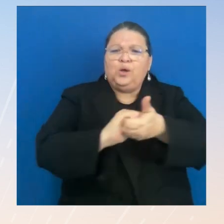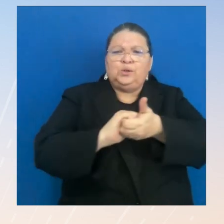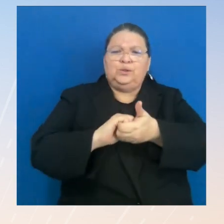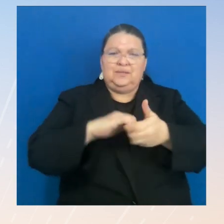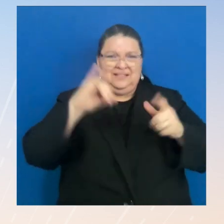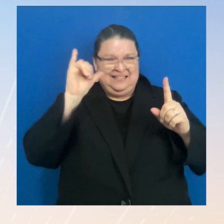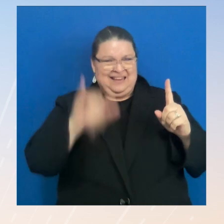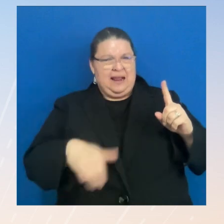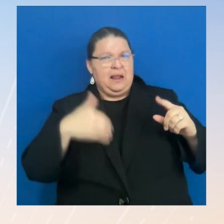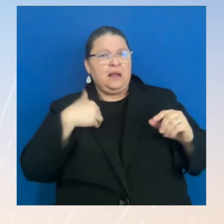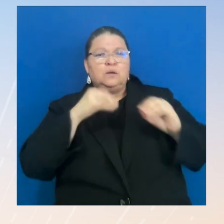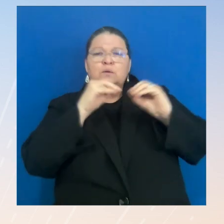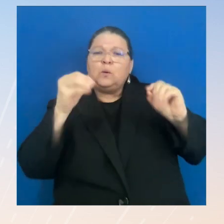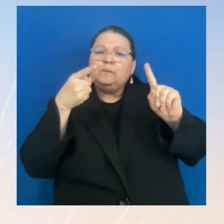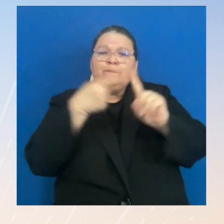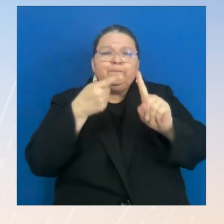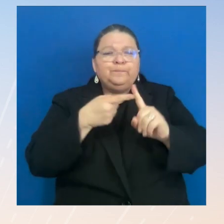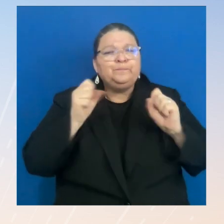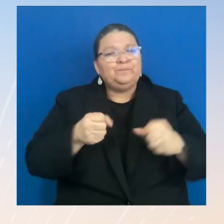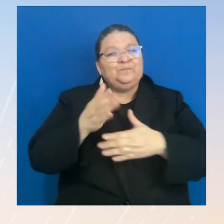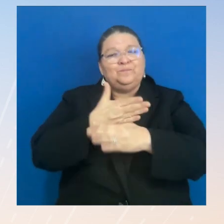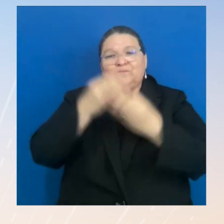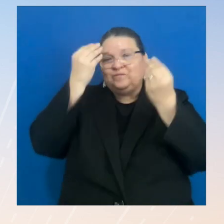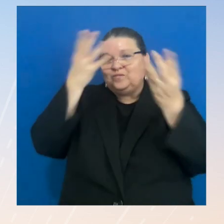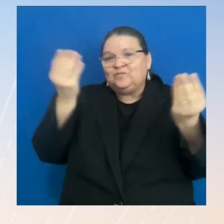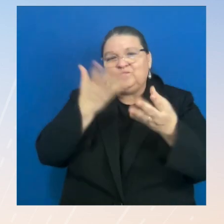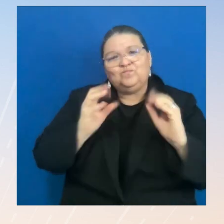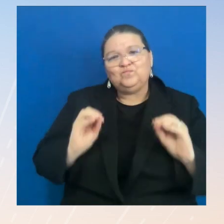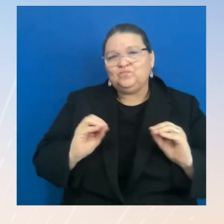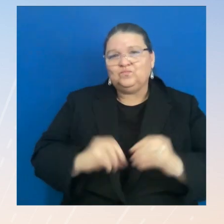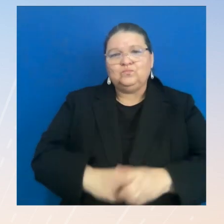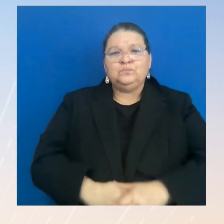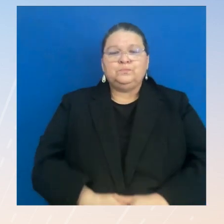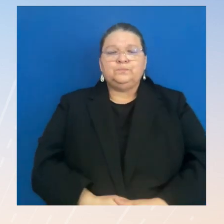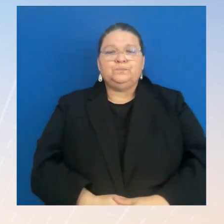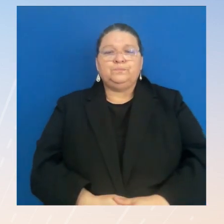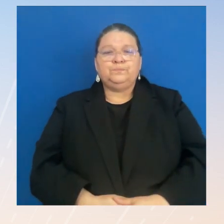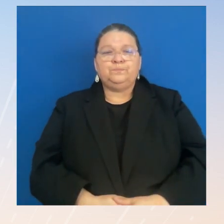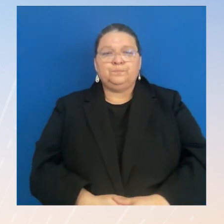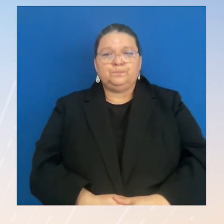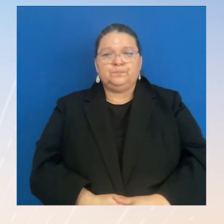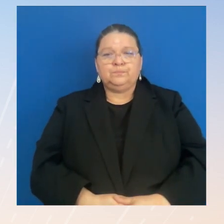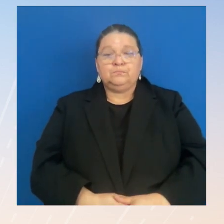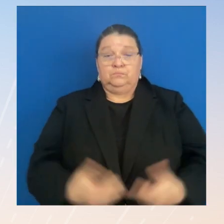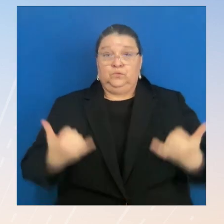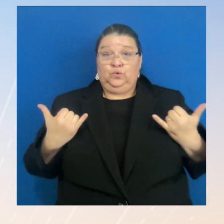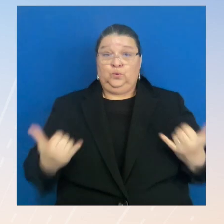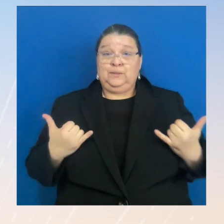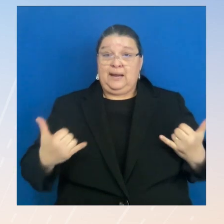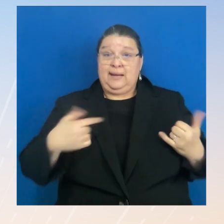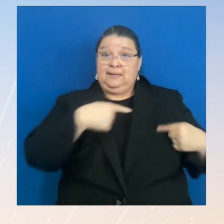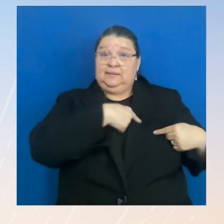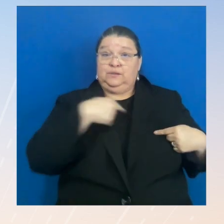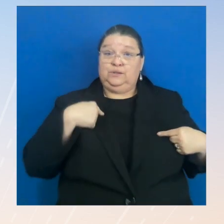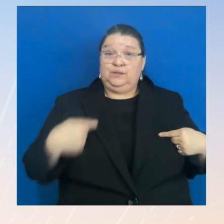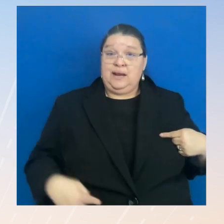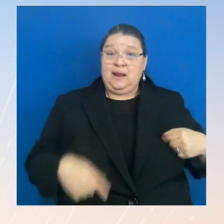The Press: And then what do you make of China today warning that Taiwan belongs to China and saying that it will not stop